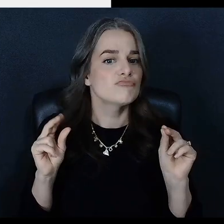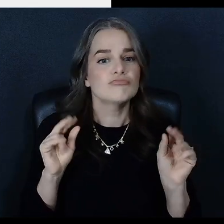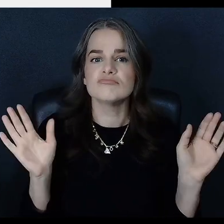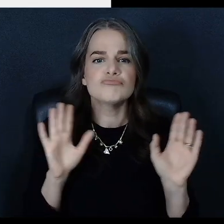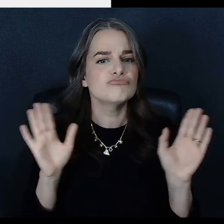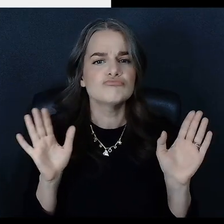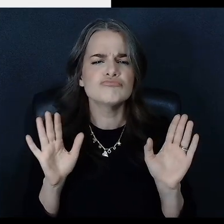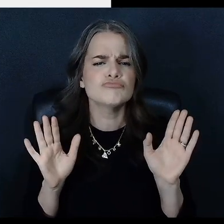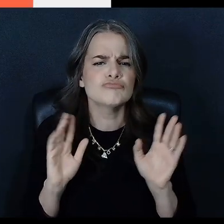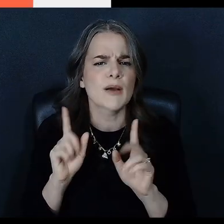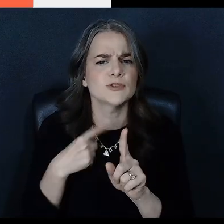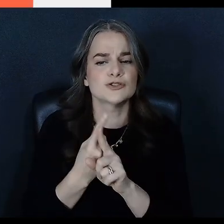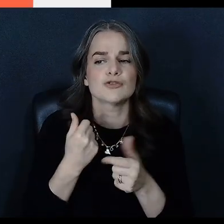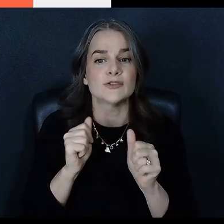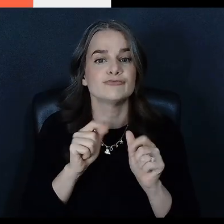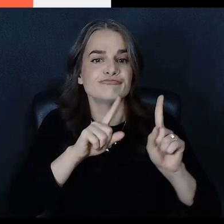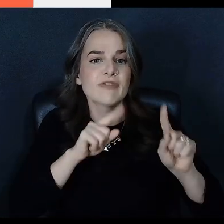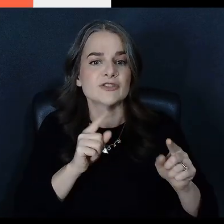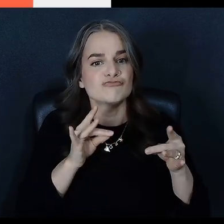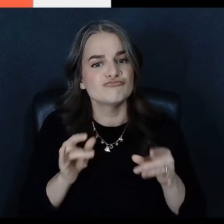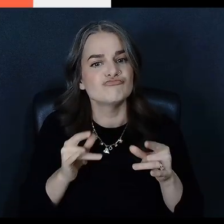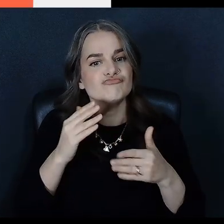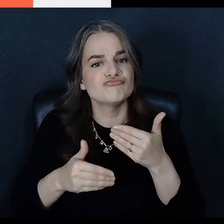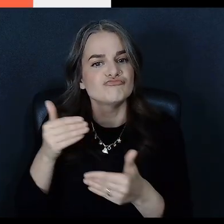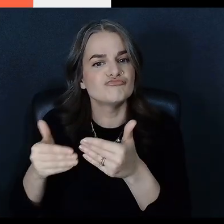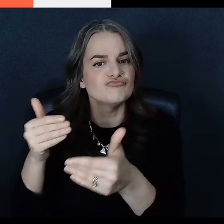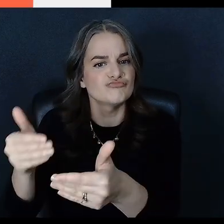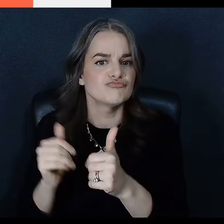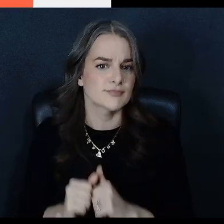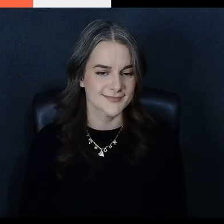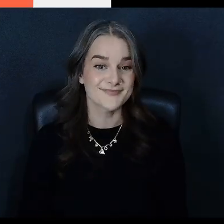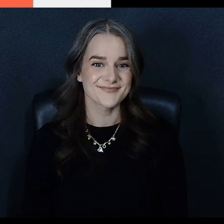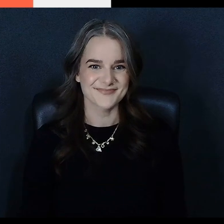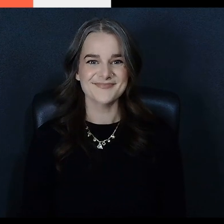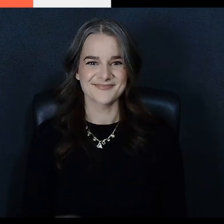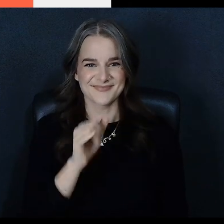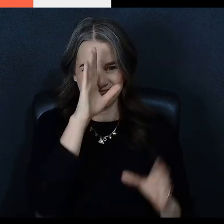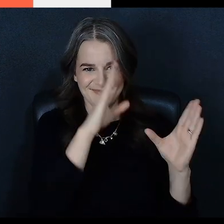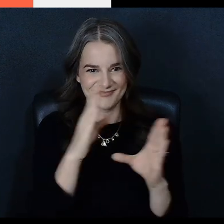So that's our plan. Let's do it. So let's start here because this is the most critical part